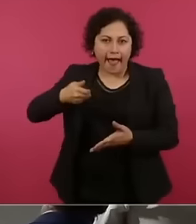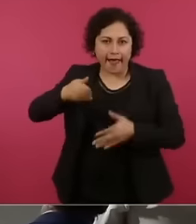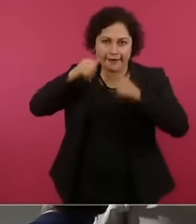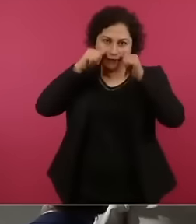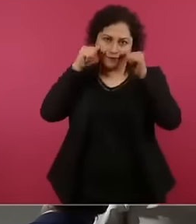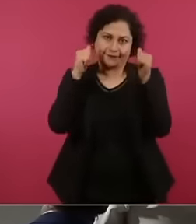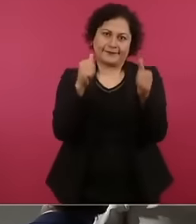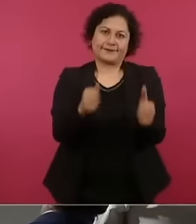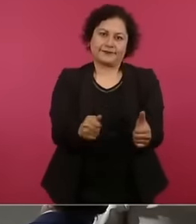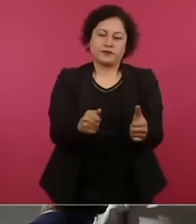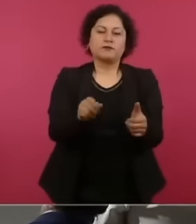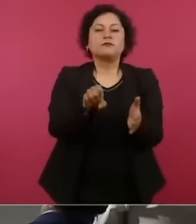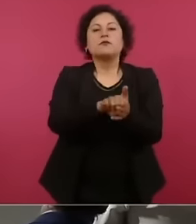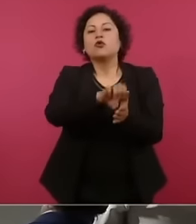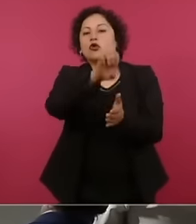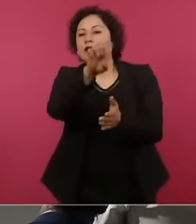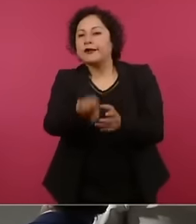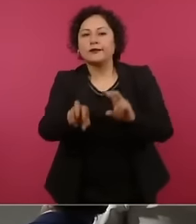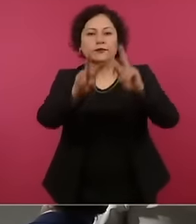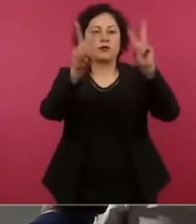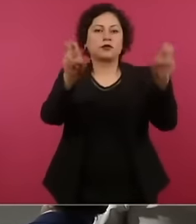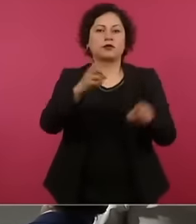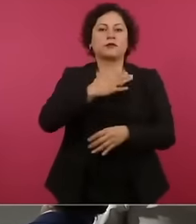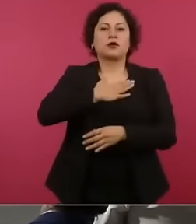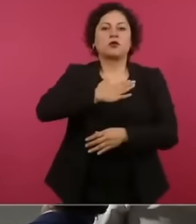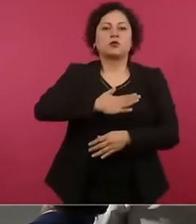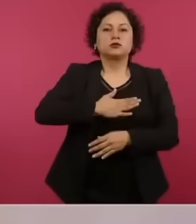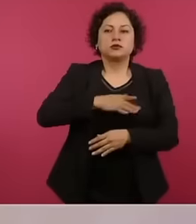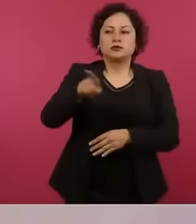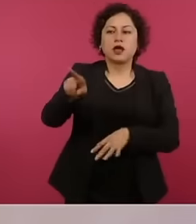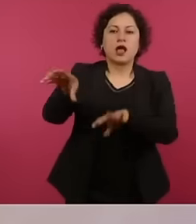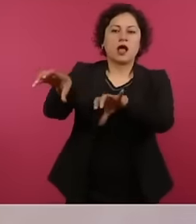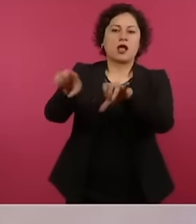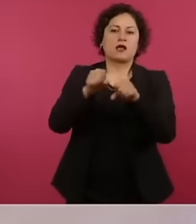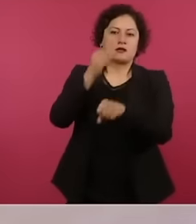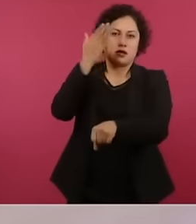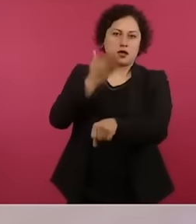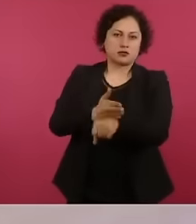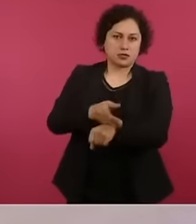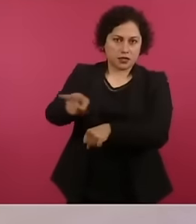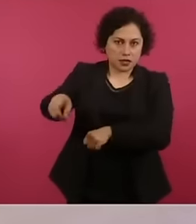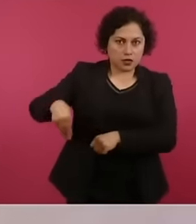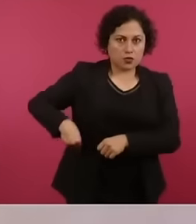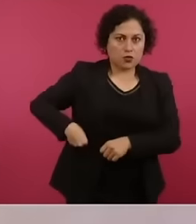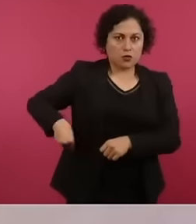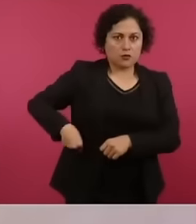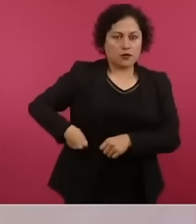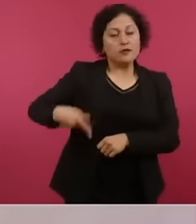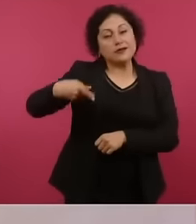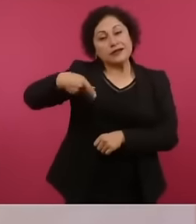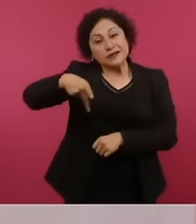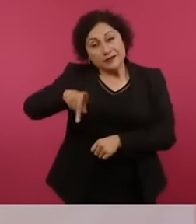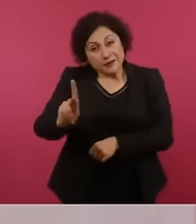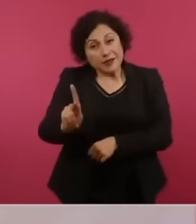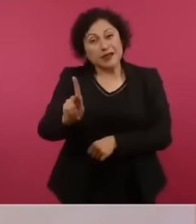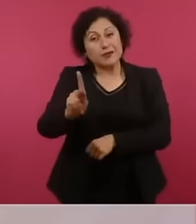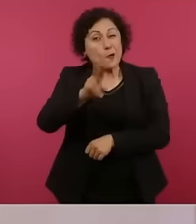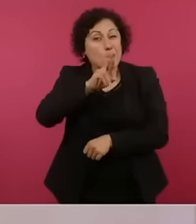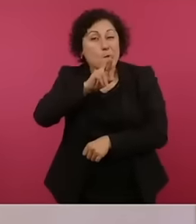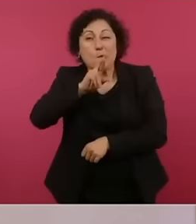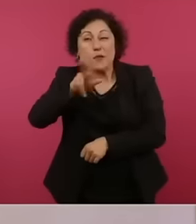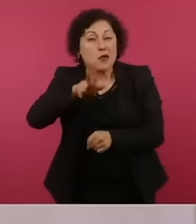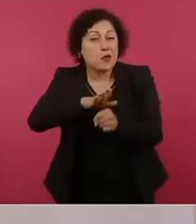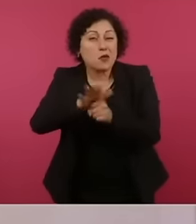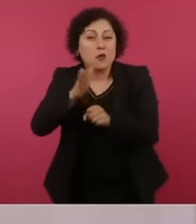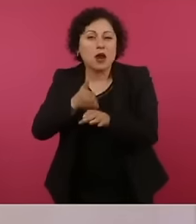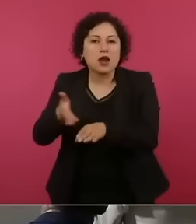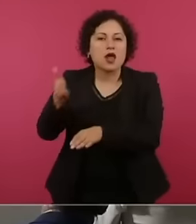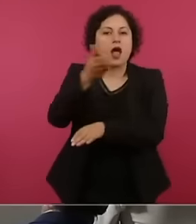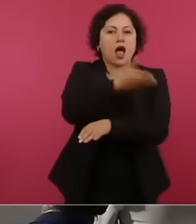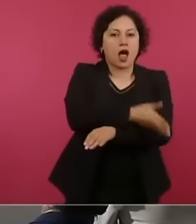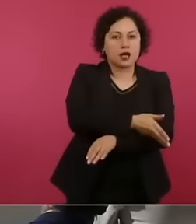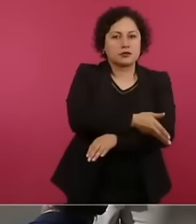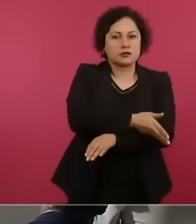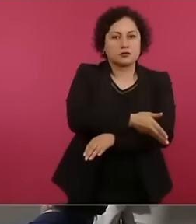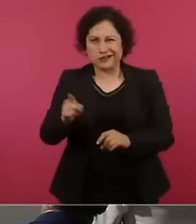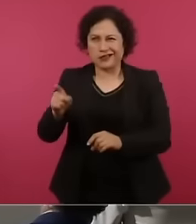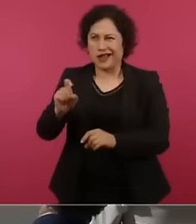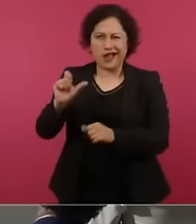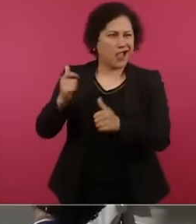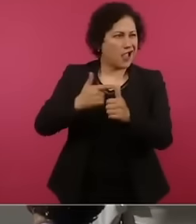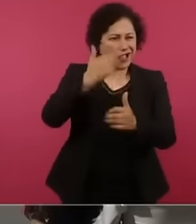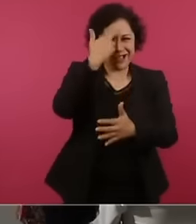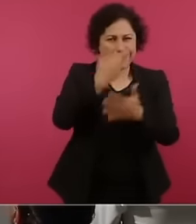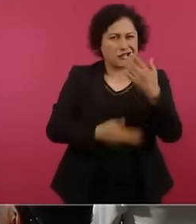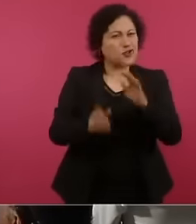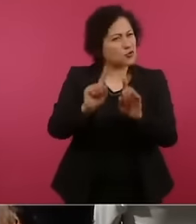responsible, but the best thing is to prevent that not unfair acts are committed repeat